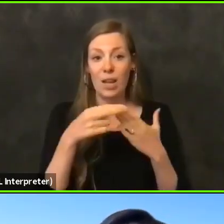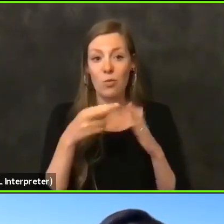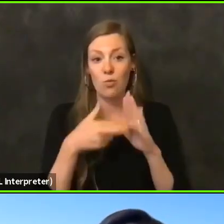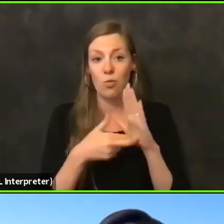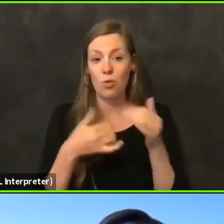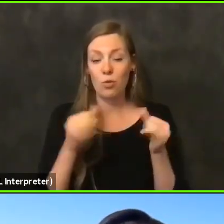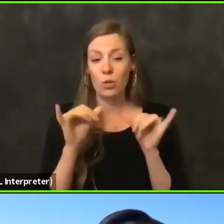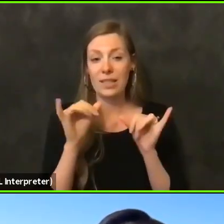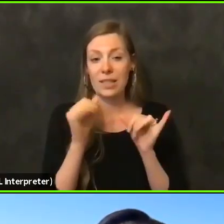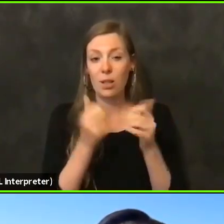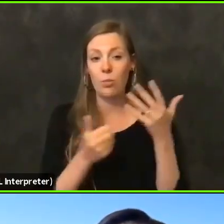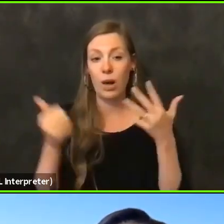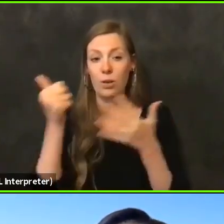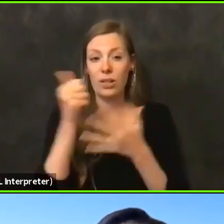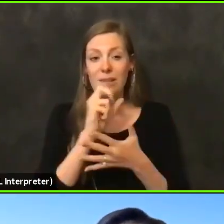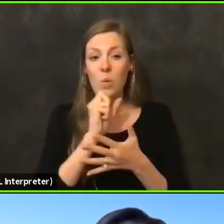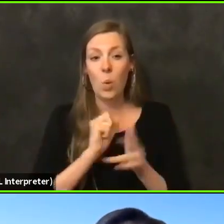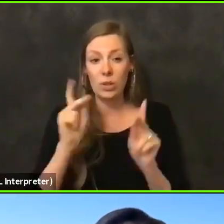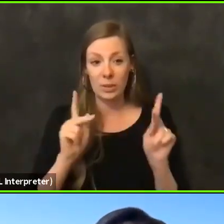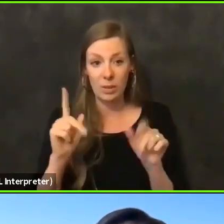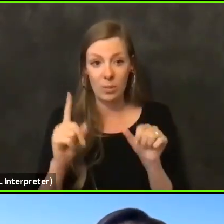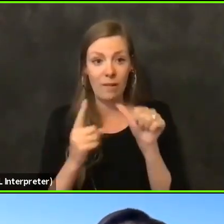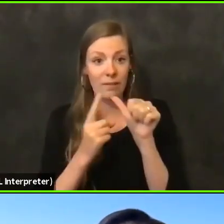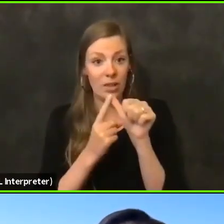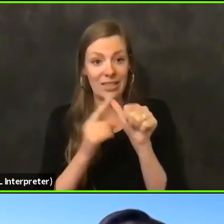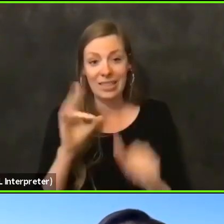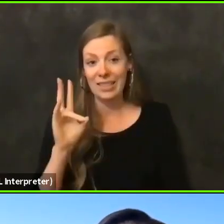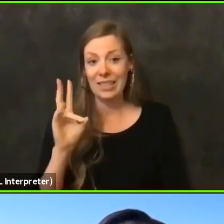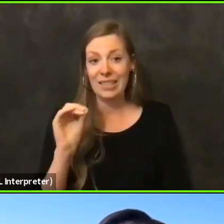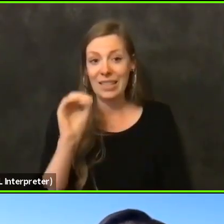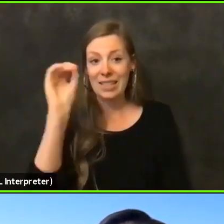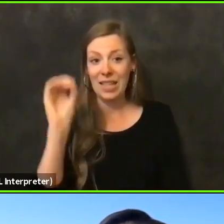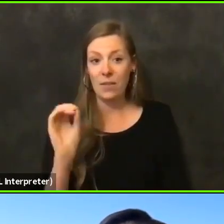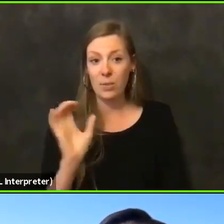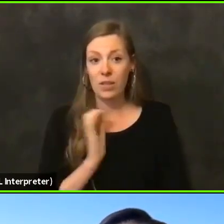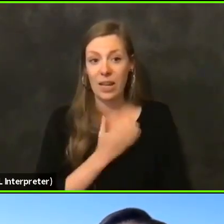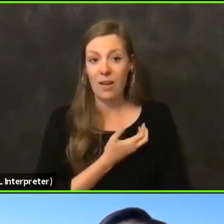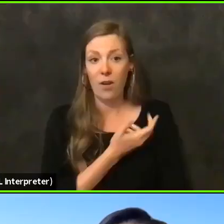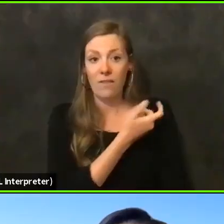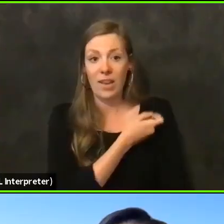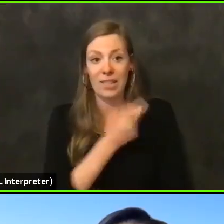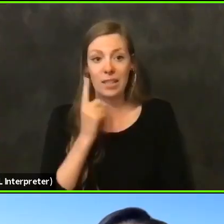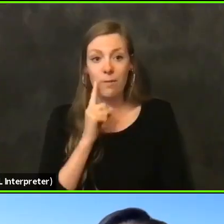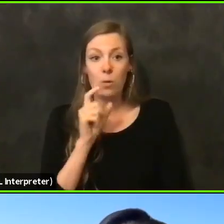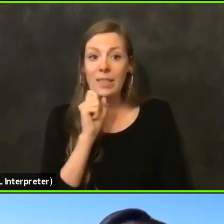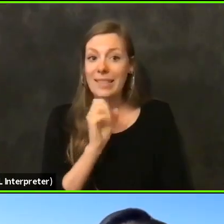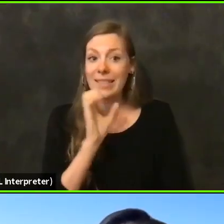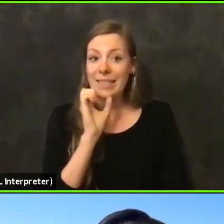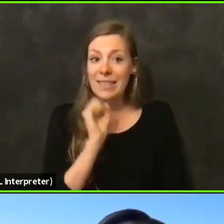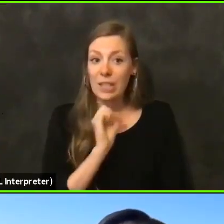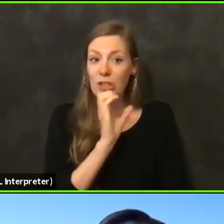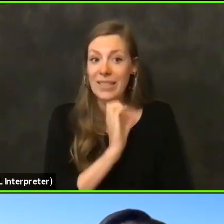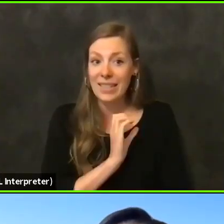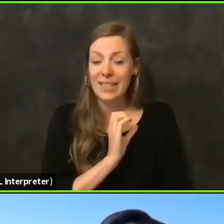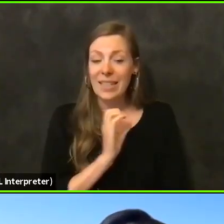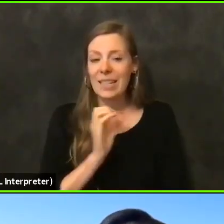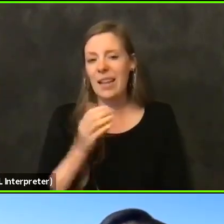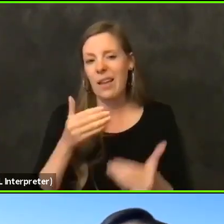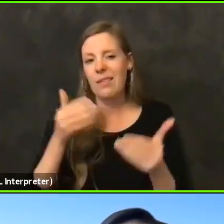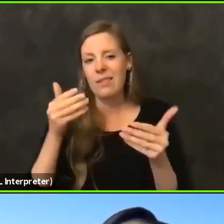First, we're setting aside 70 percent of our vaccine doses for seniors and the remaining 30 percent for essential workers.